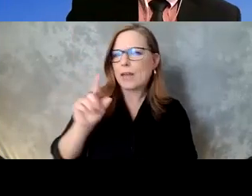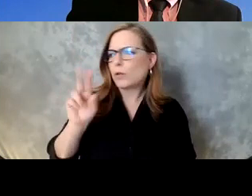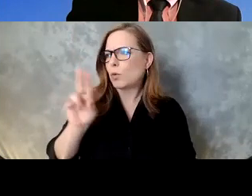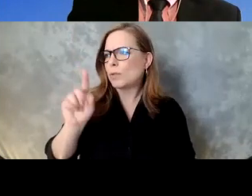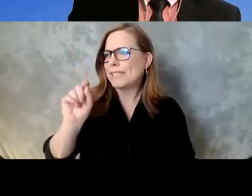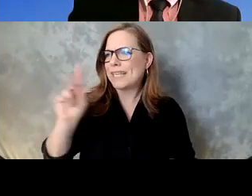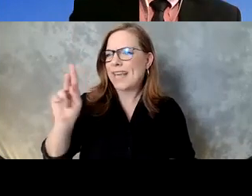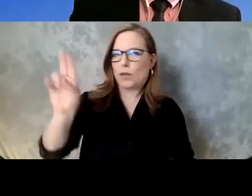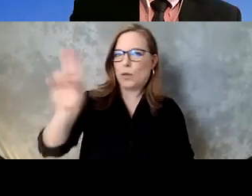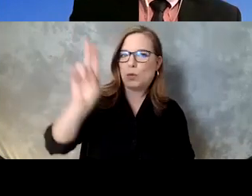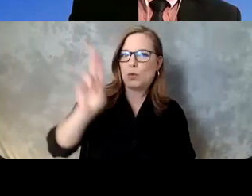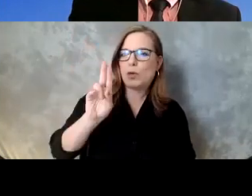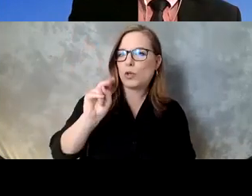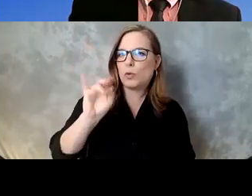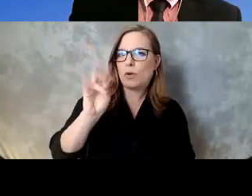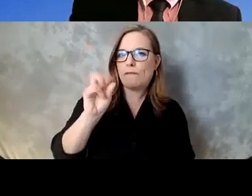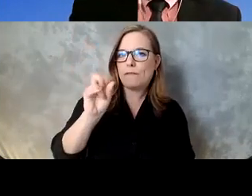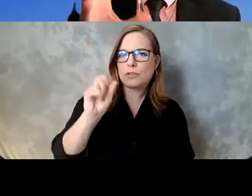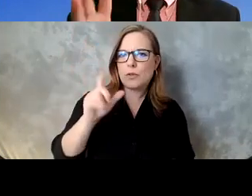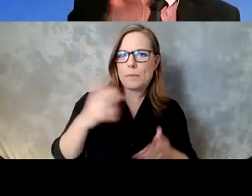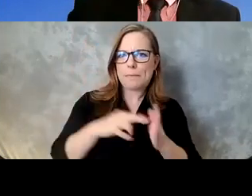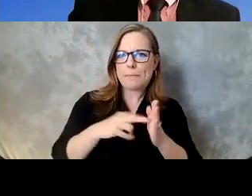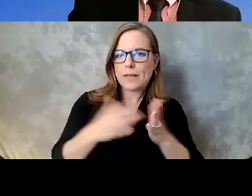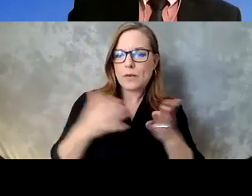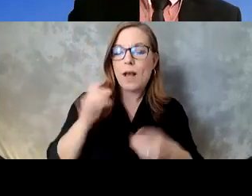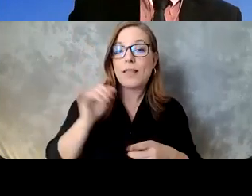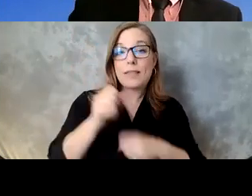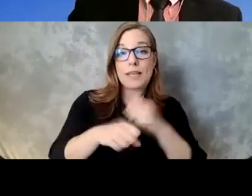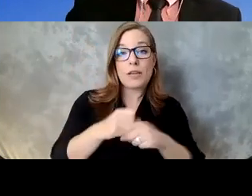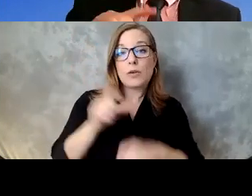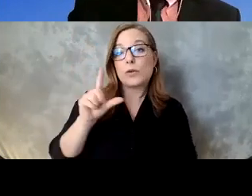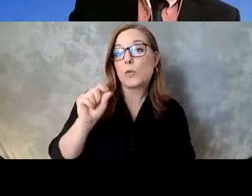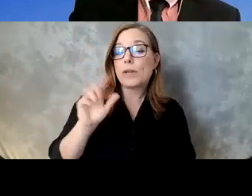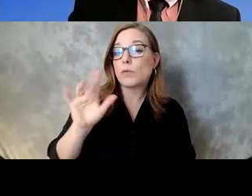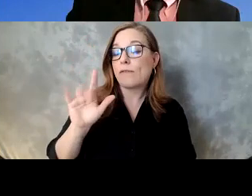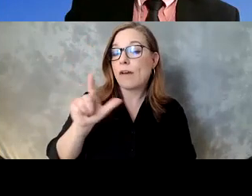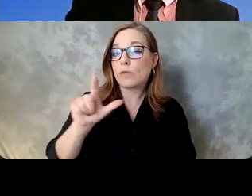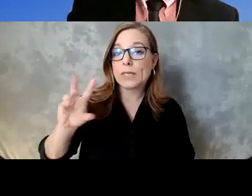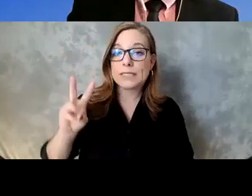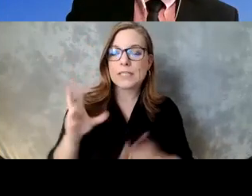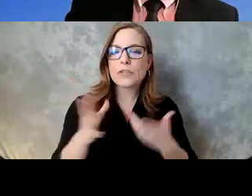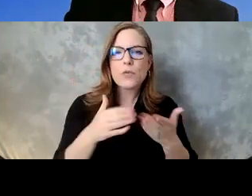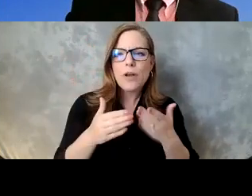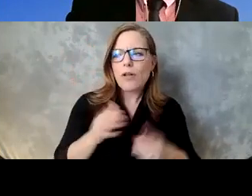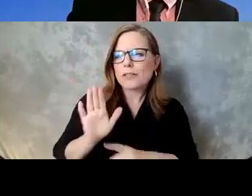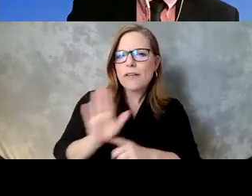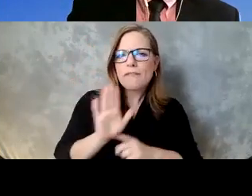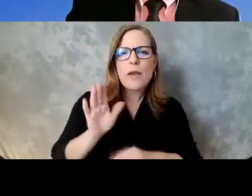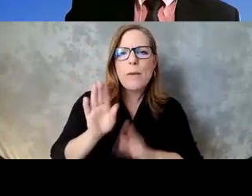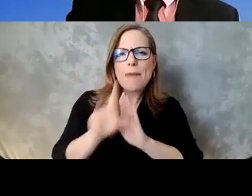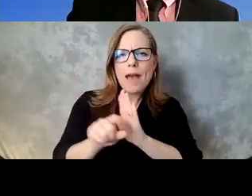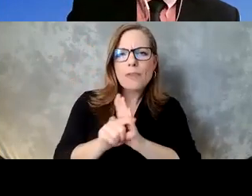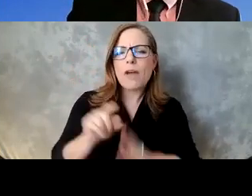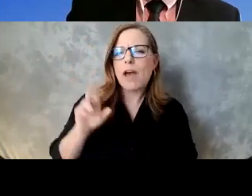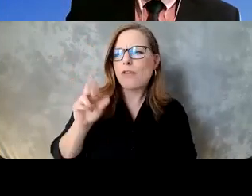means that by 2025–26 by that school year. Regardless of background race zip code immigration